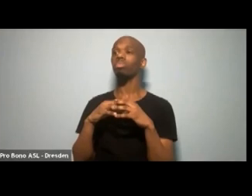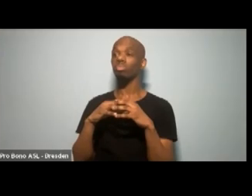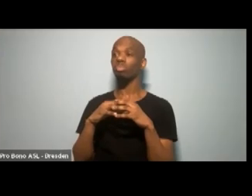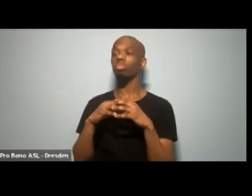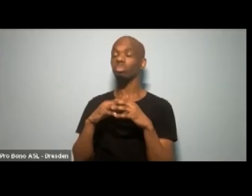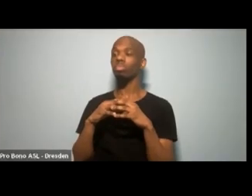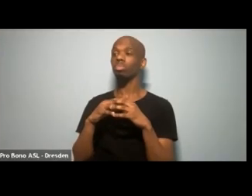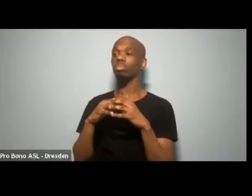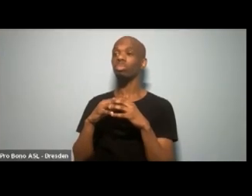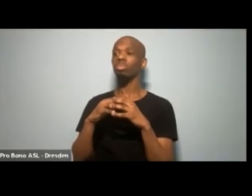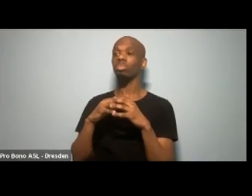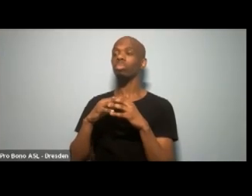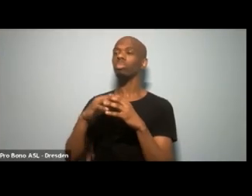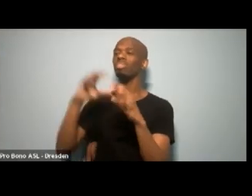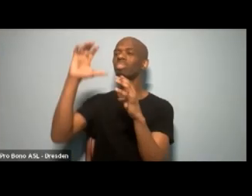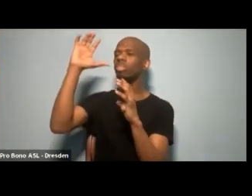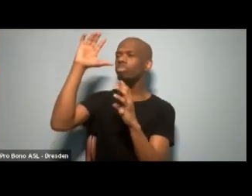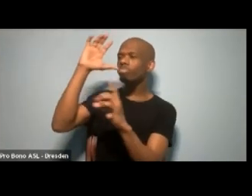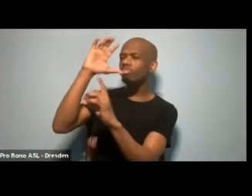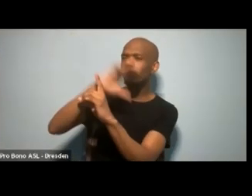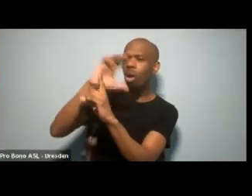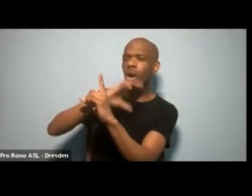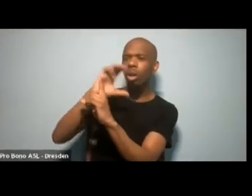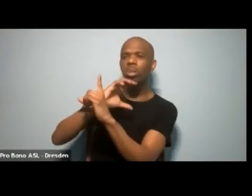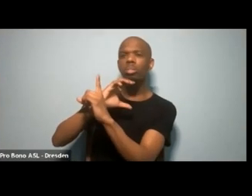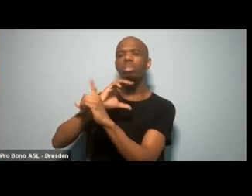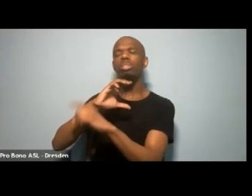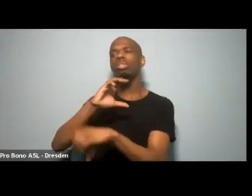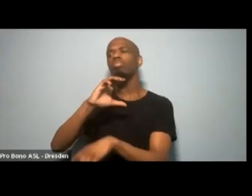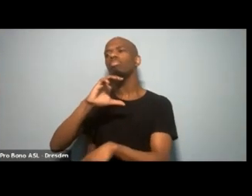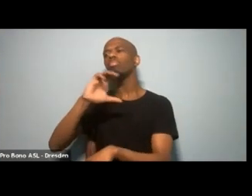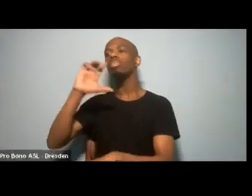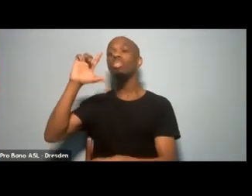and quiet creative abilities of our youth.